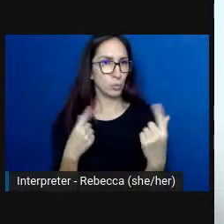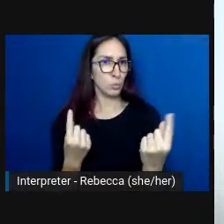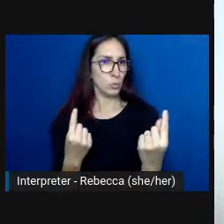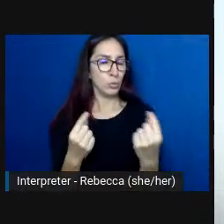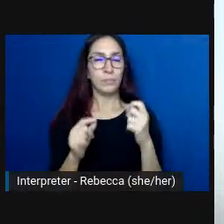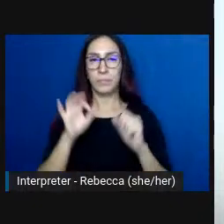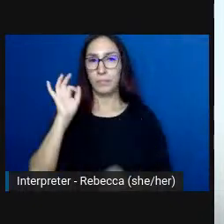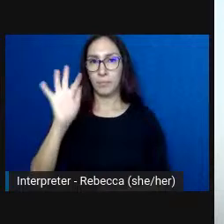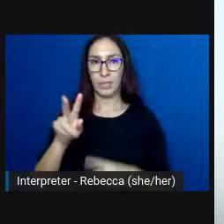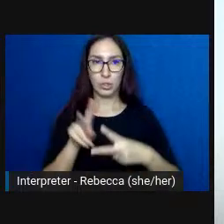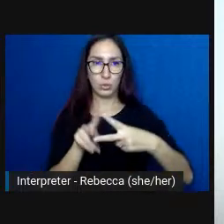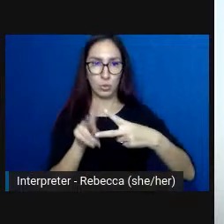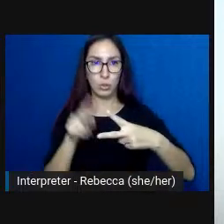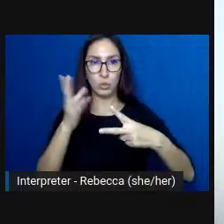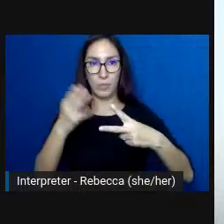Follow best practices